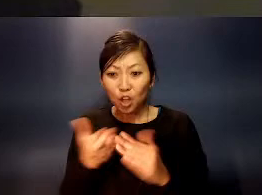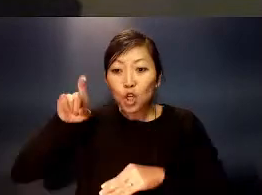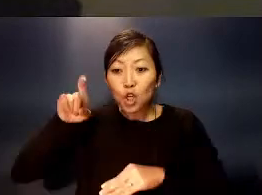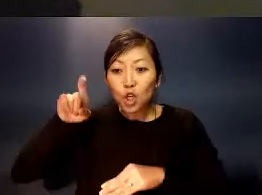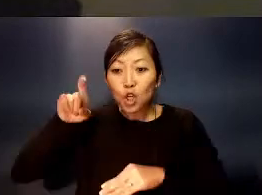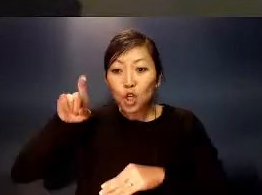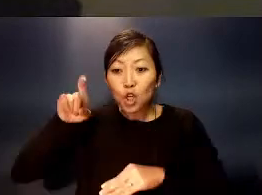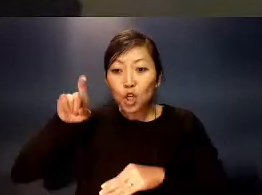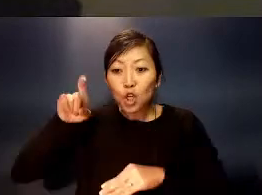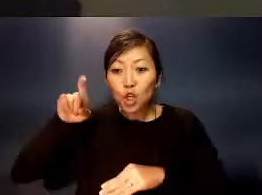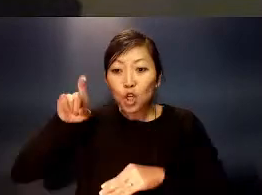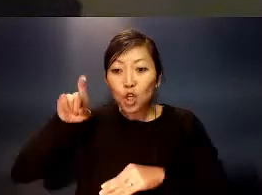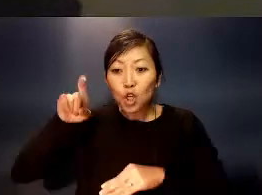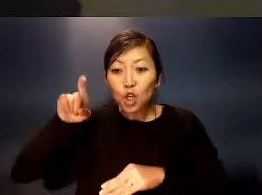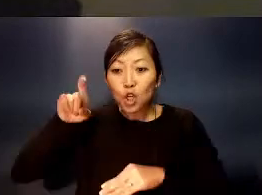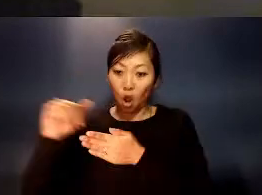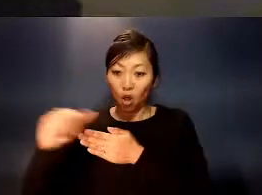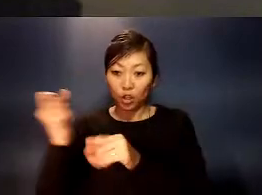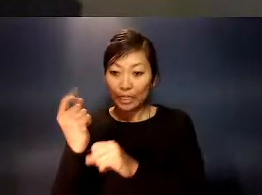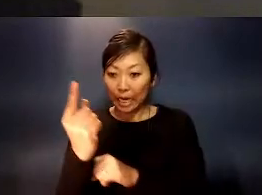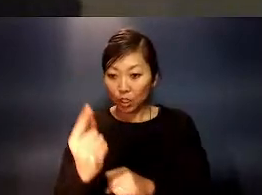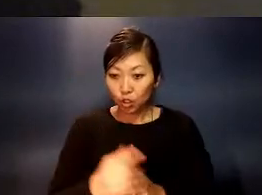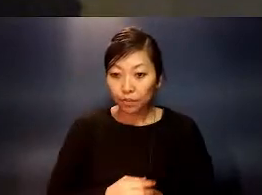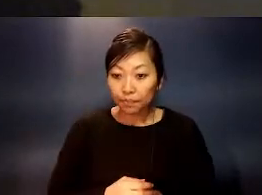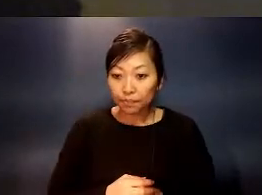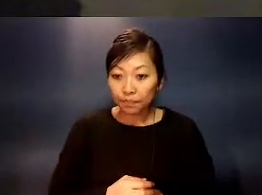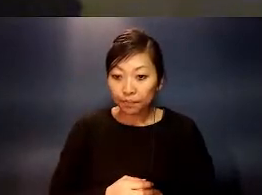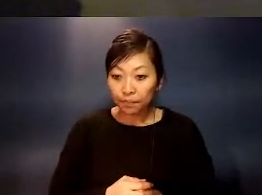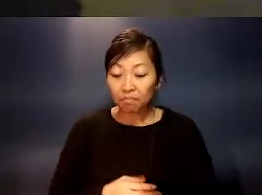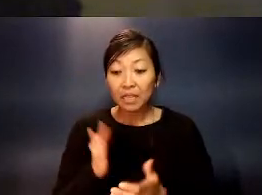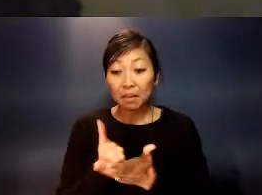CHOOSE TO LEAVE RATHER THAN STAY WITH A DEPARTMENT UNDER THE COURT ORDER TO CHANGE.